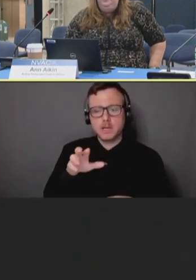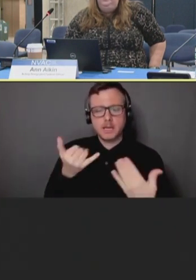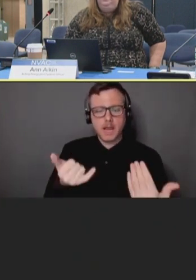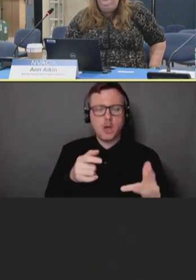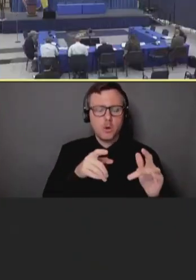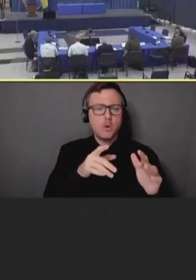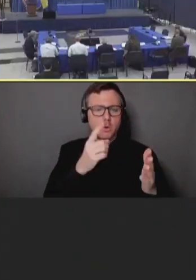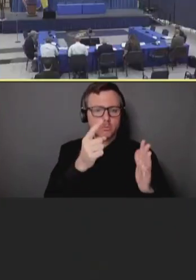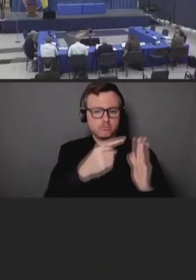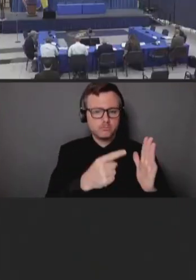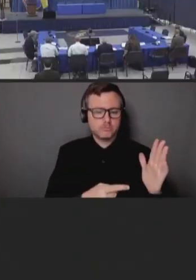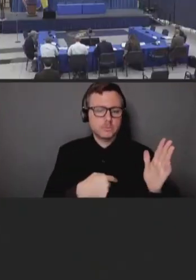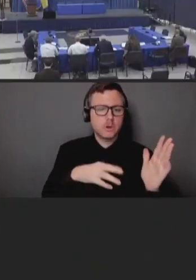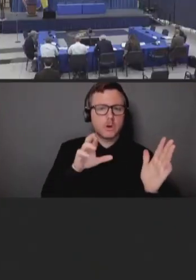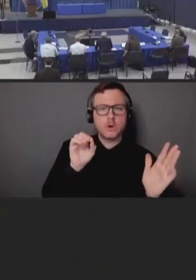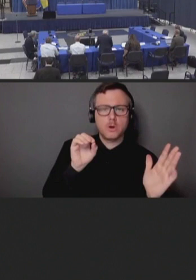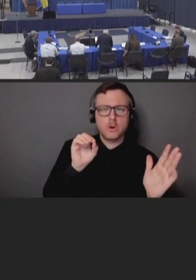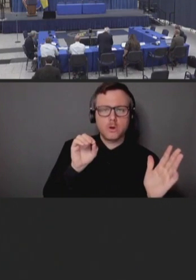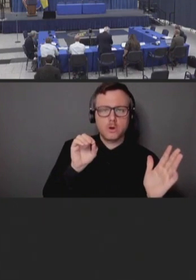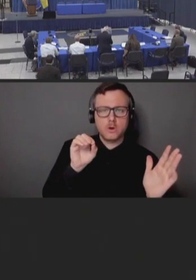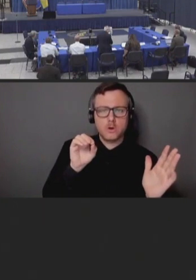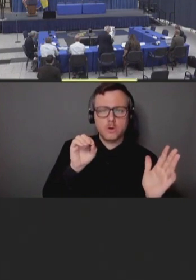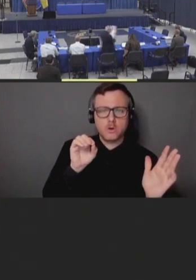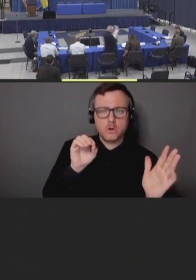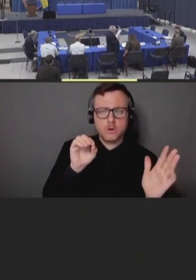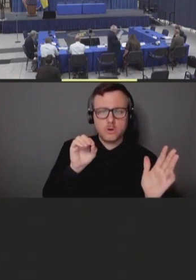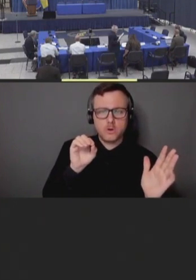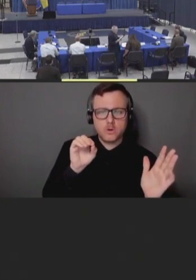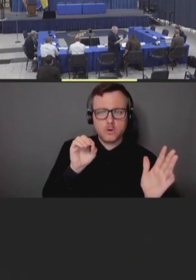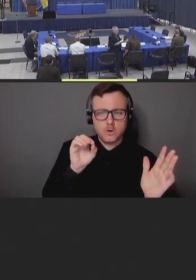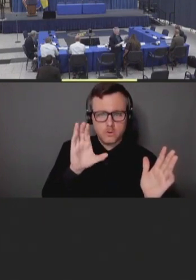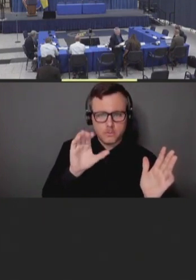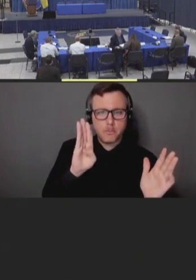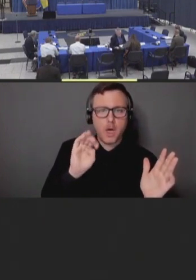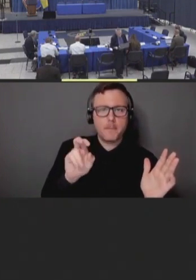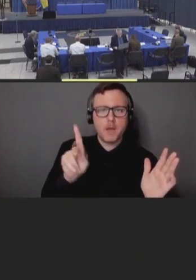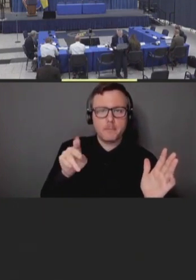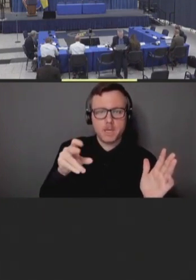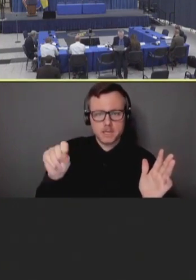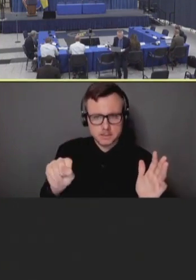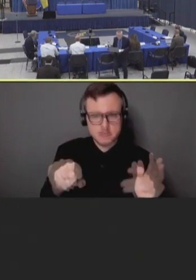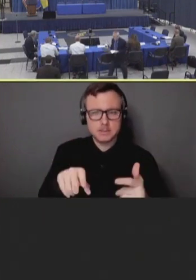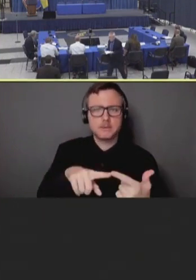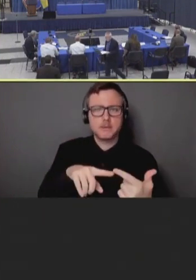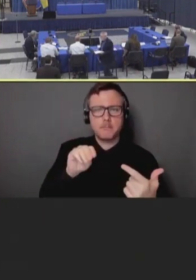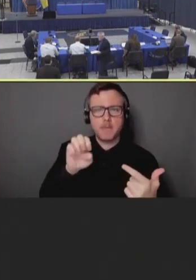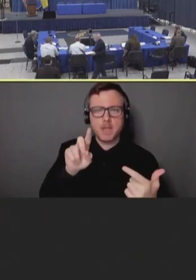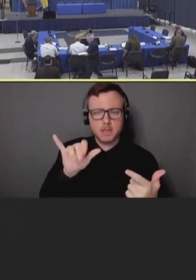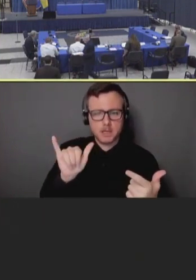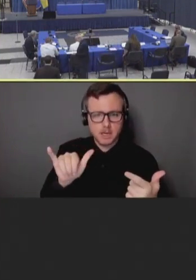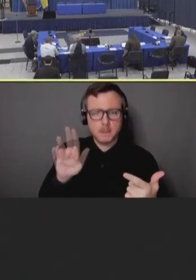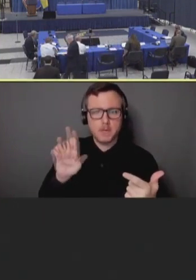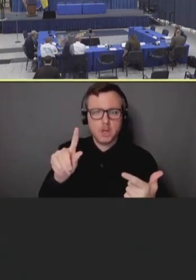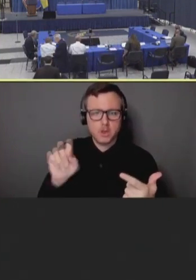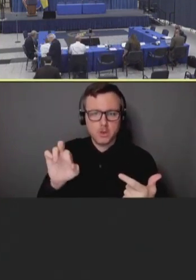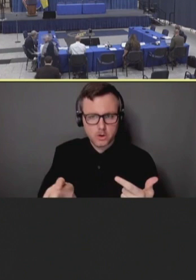Melody Butler: Good morning and present. Ann Aikin: Good morning. John Dunn. John Dunn: Present.